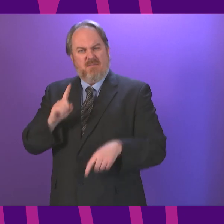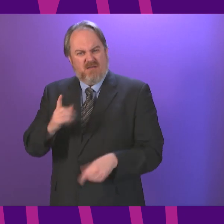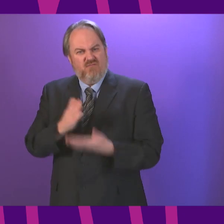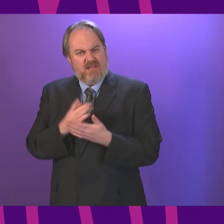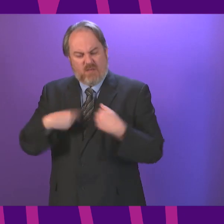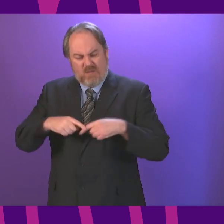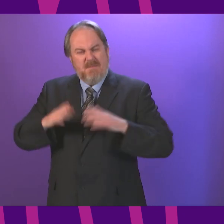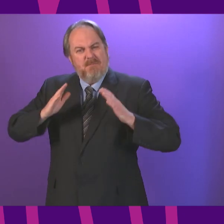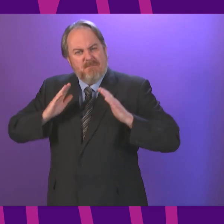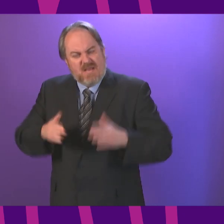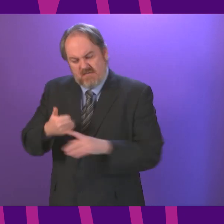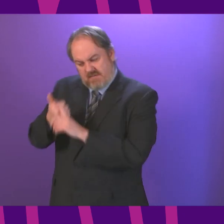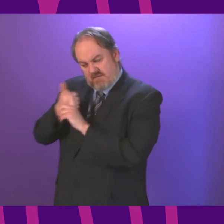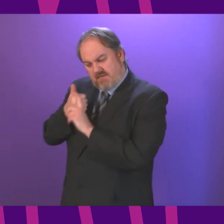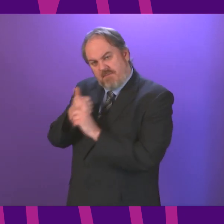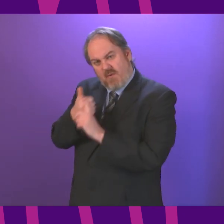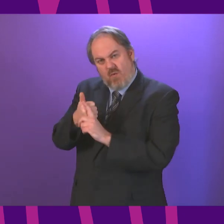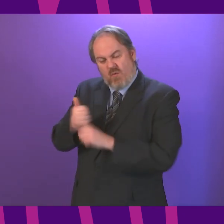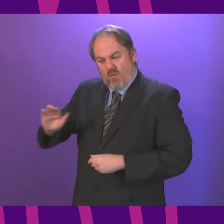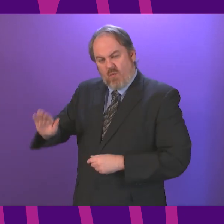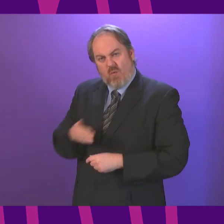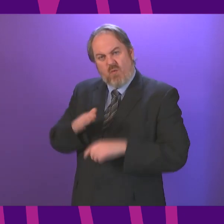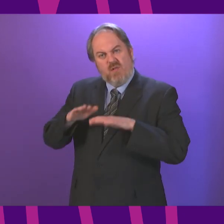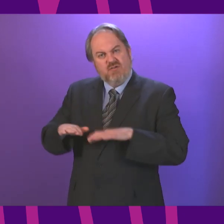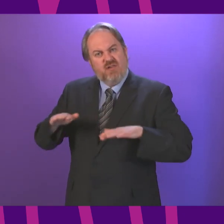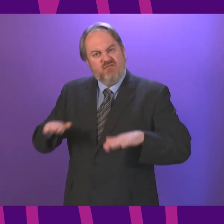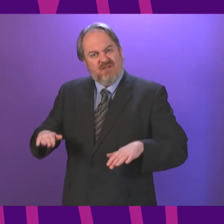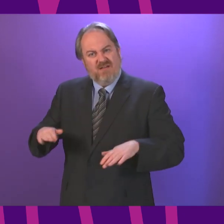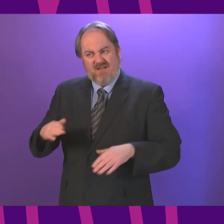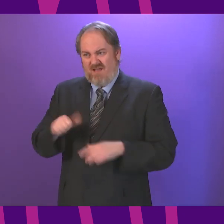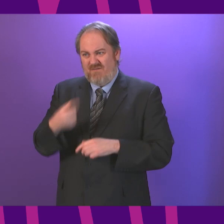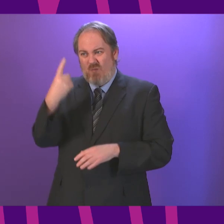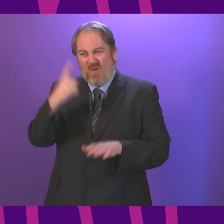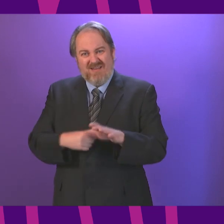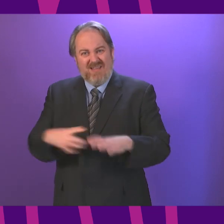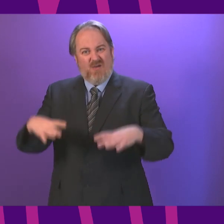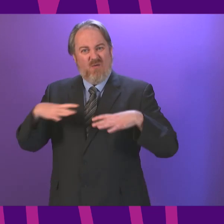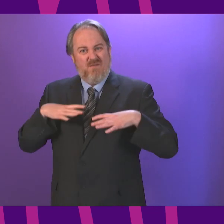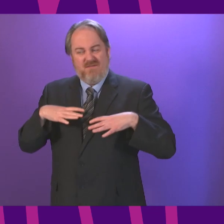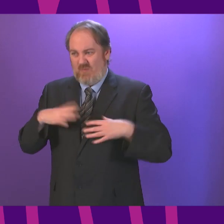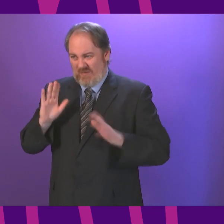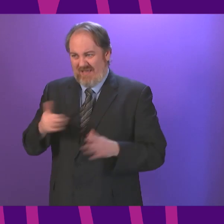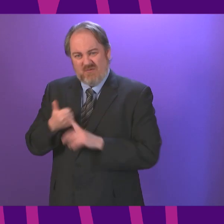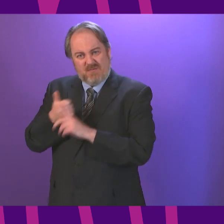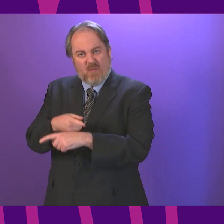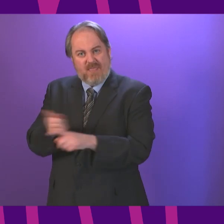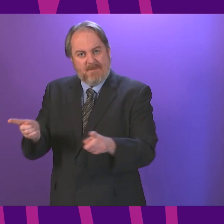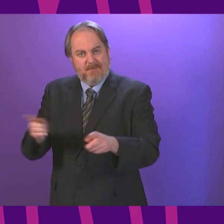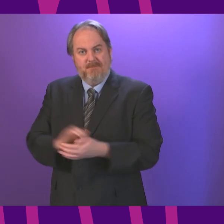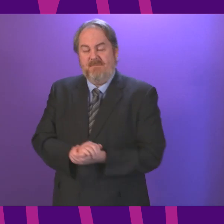must be done to help pupils catch up after the better part of a year out of the classroom? The First Minister (Nicola Sturgeon): I will come directly to that question but,